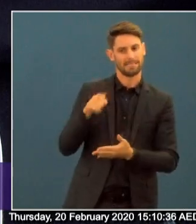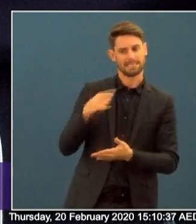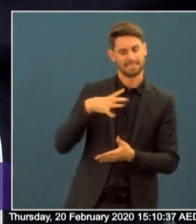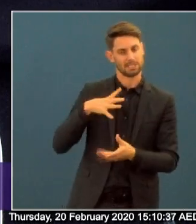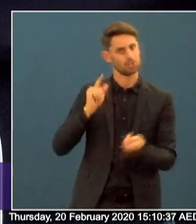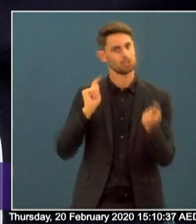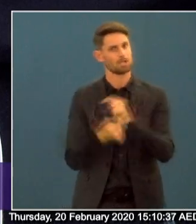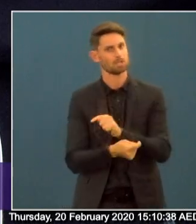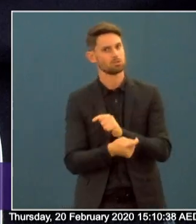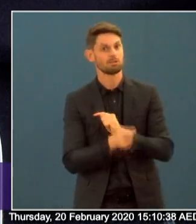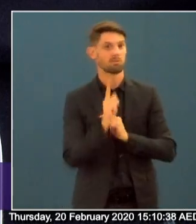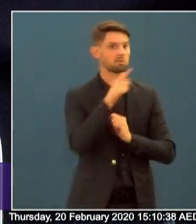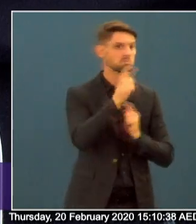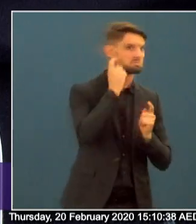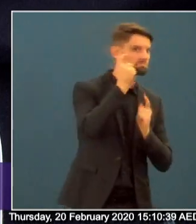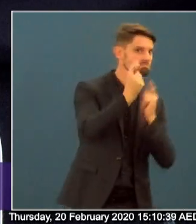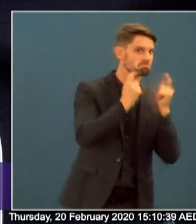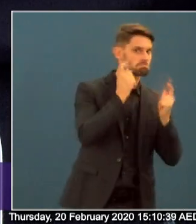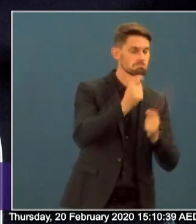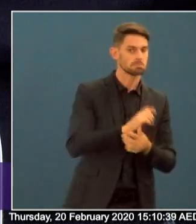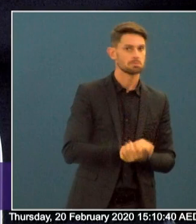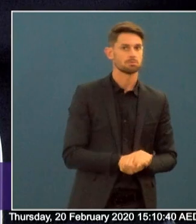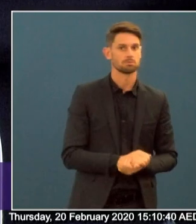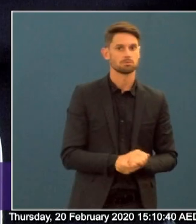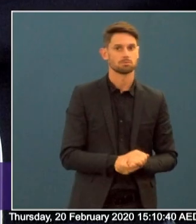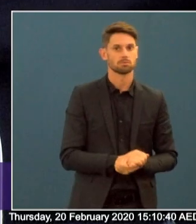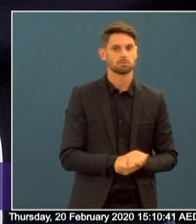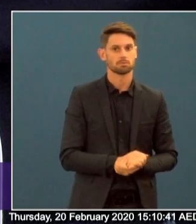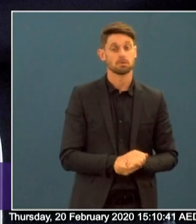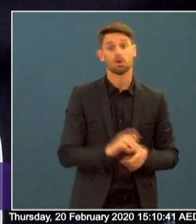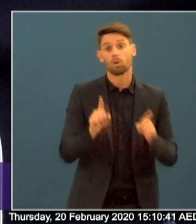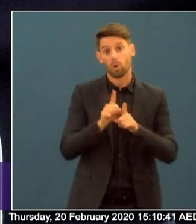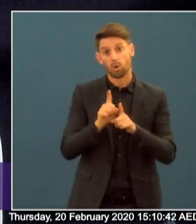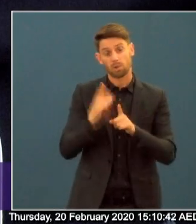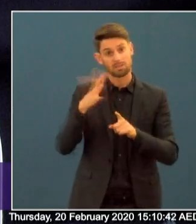One of the important initiatives that is worth looking at is patient-reported measures.